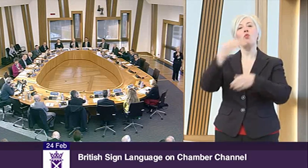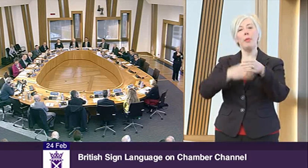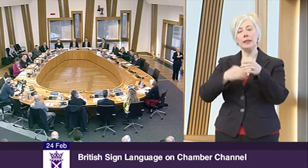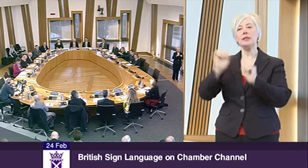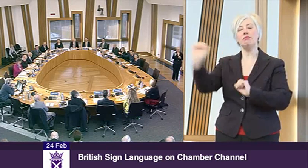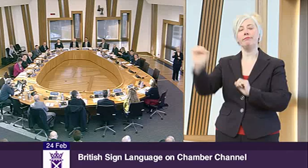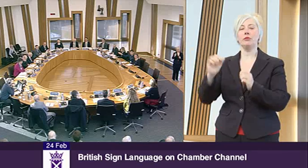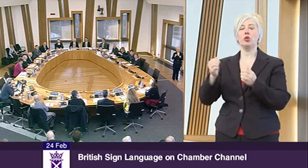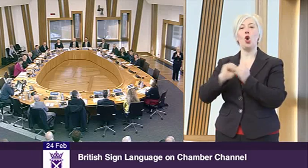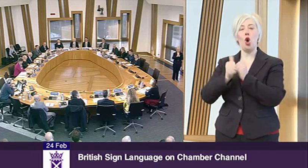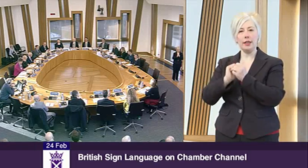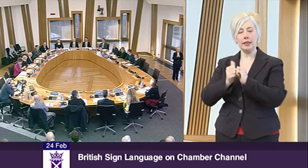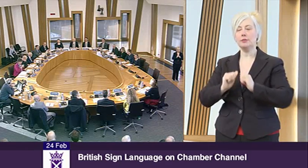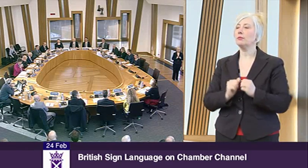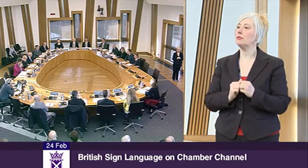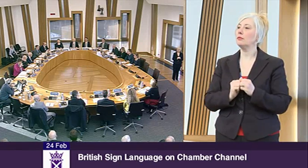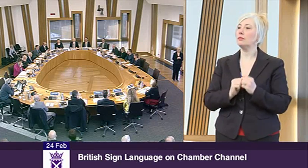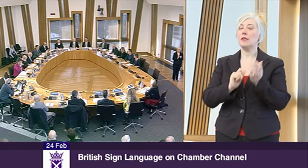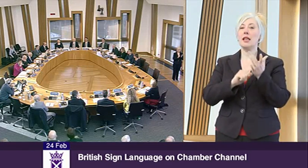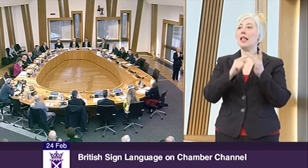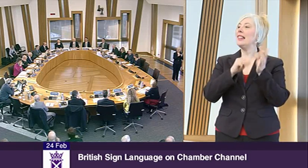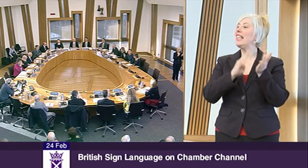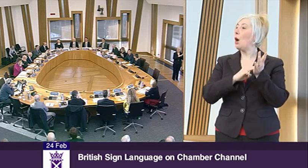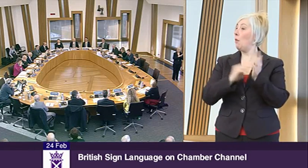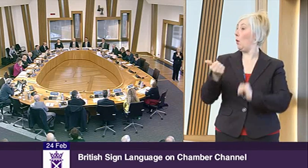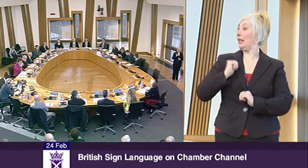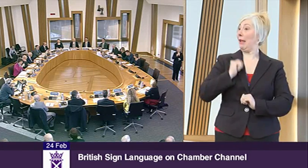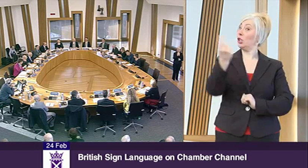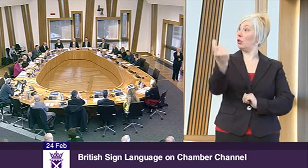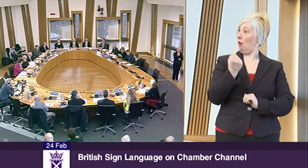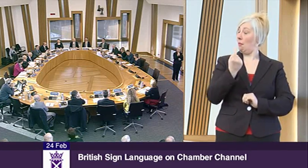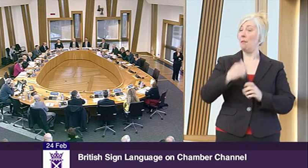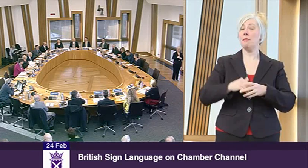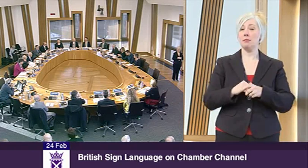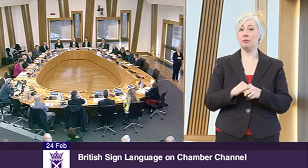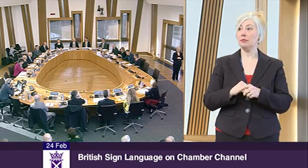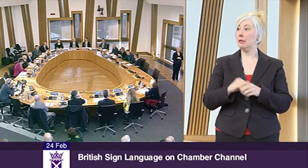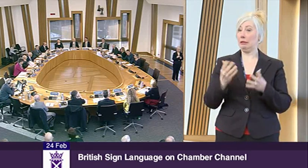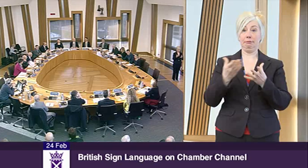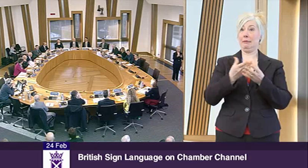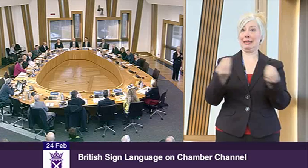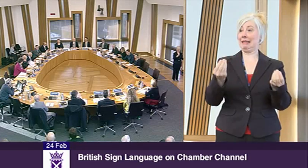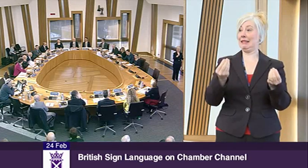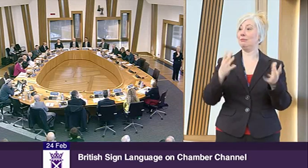be here. Liam McArthur is on his way, but he is missing at the moment because his plane